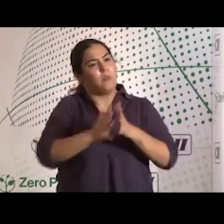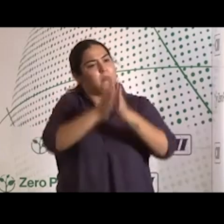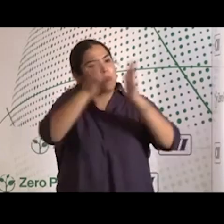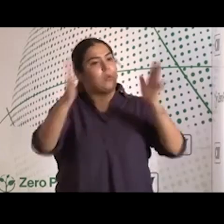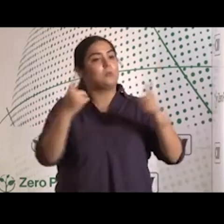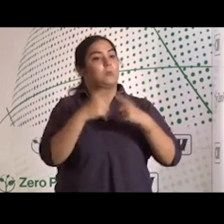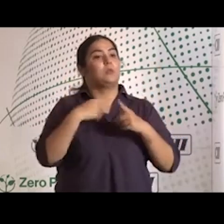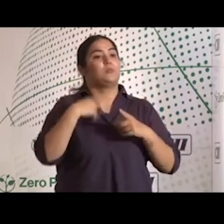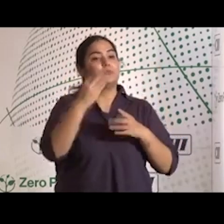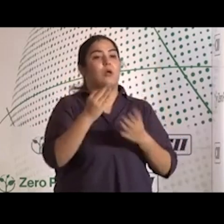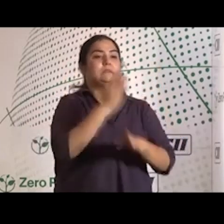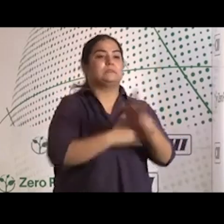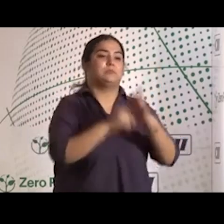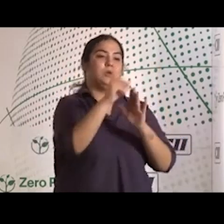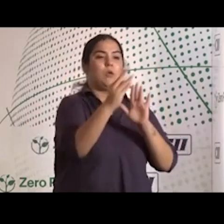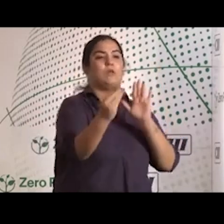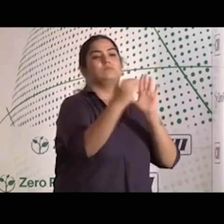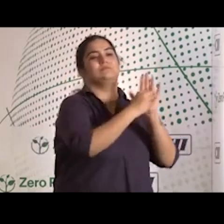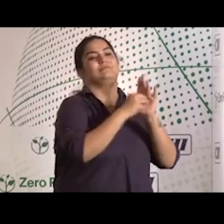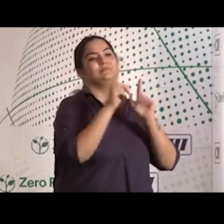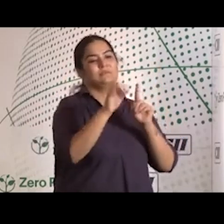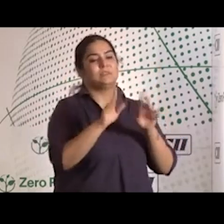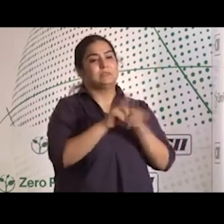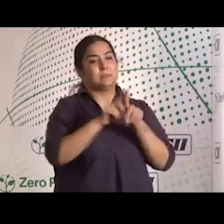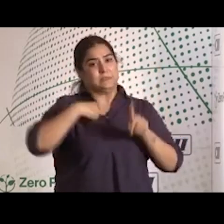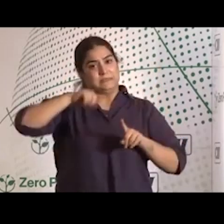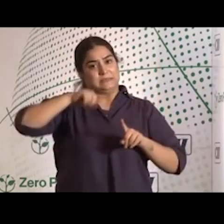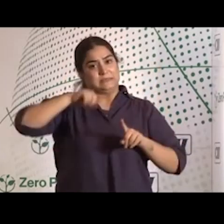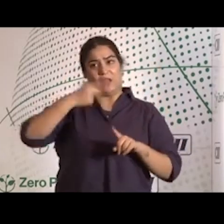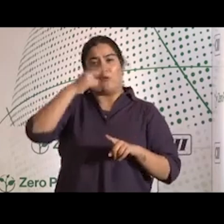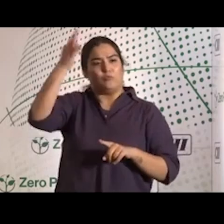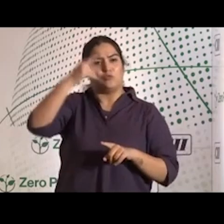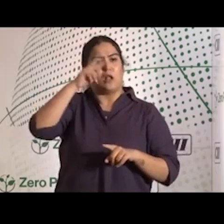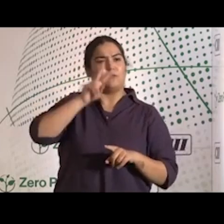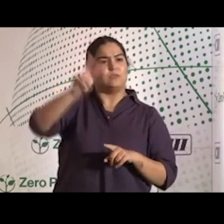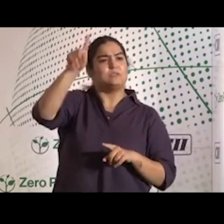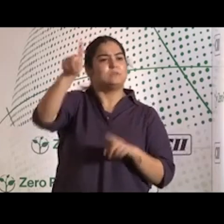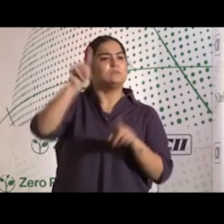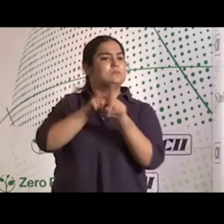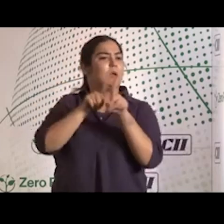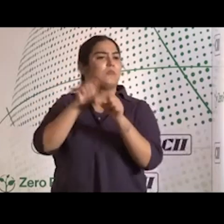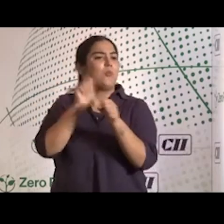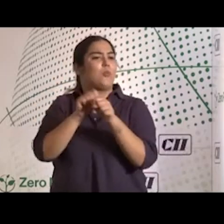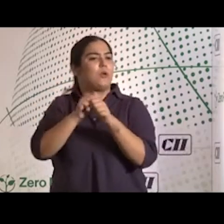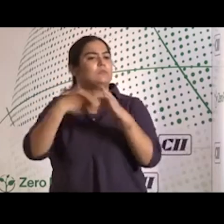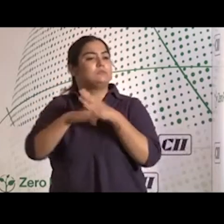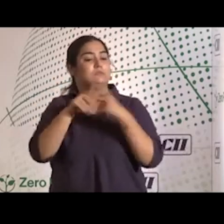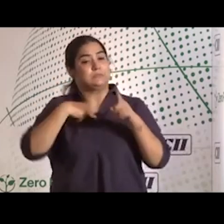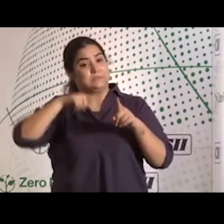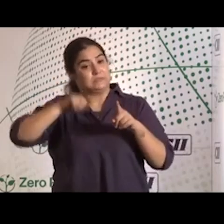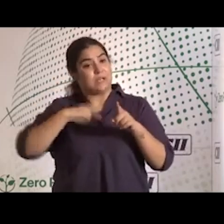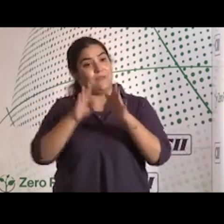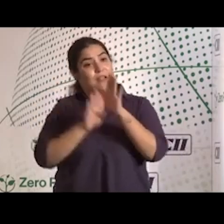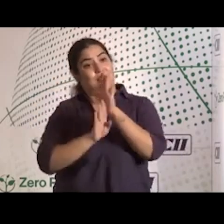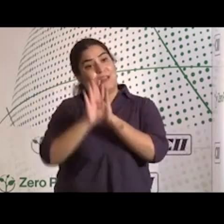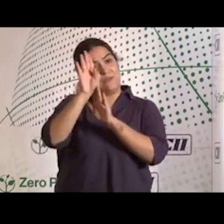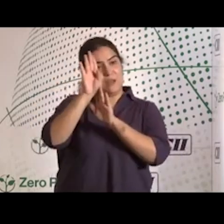and also a vision to be developed that that would be eight